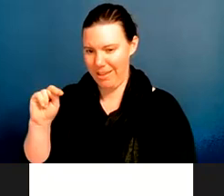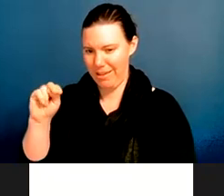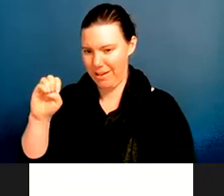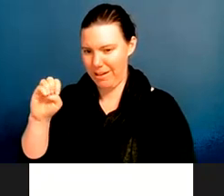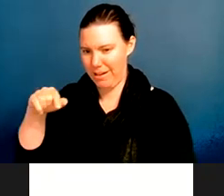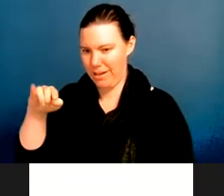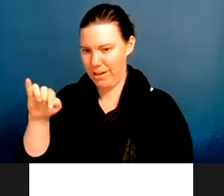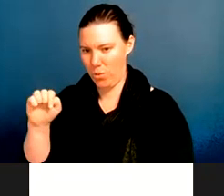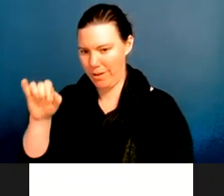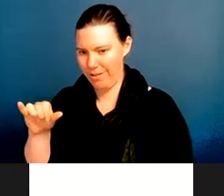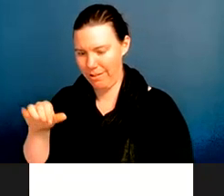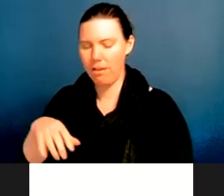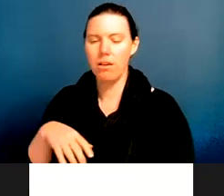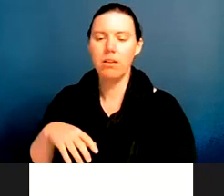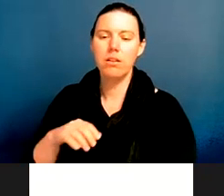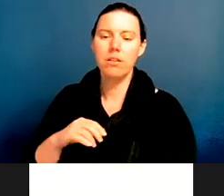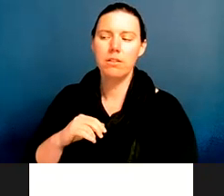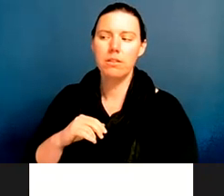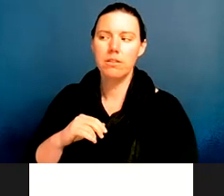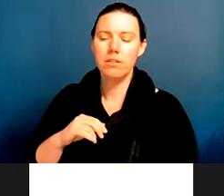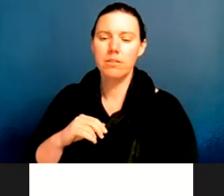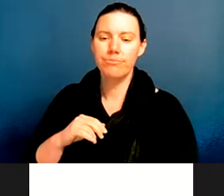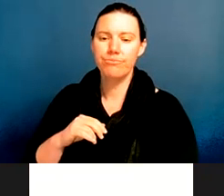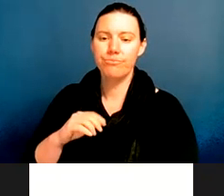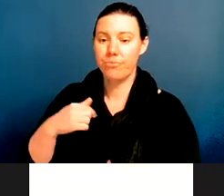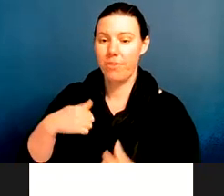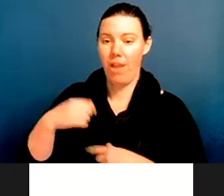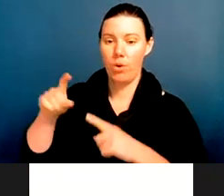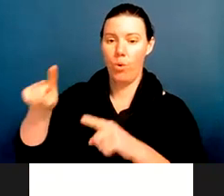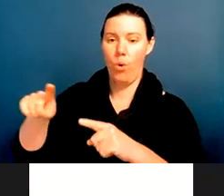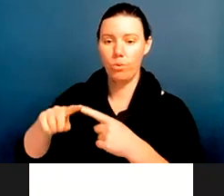is when I go to medical providers